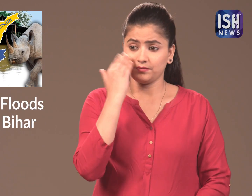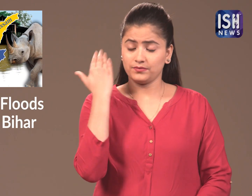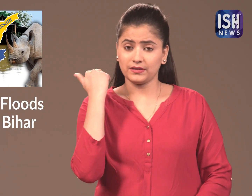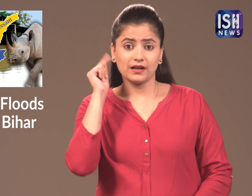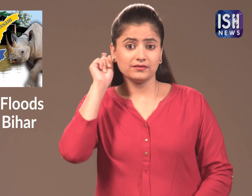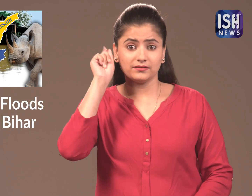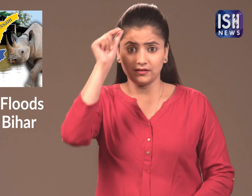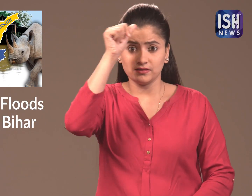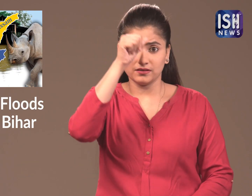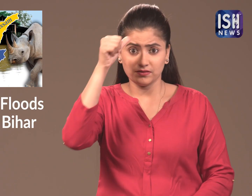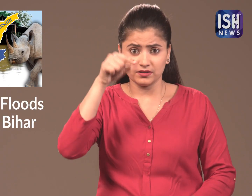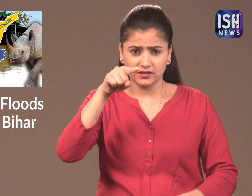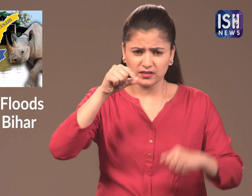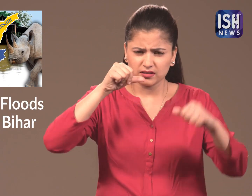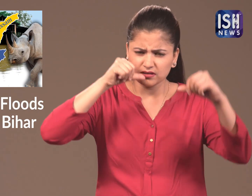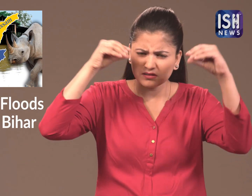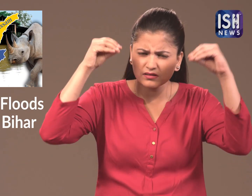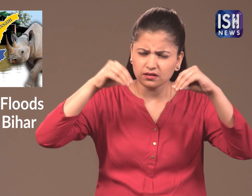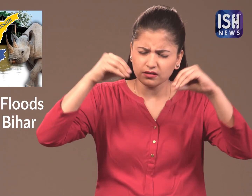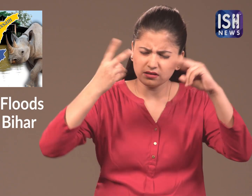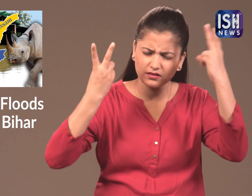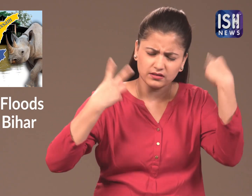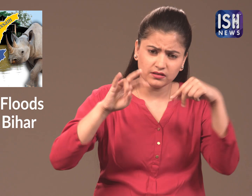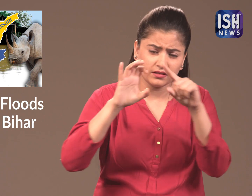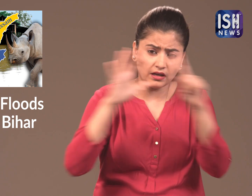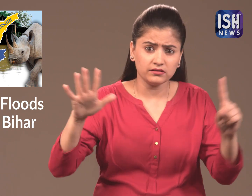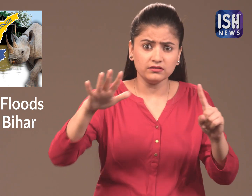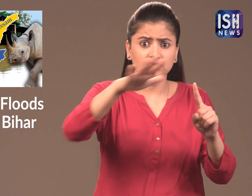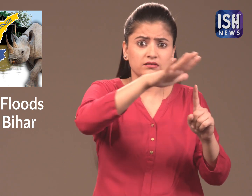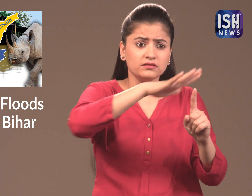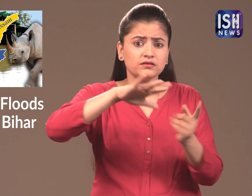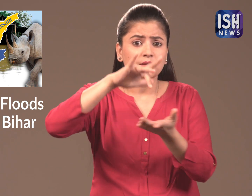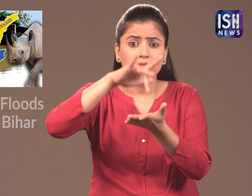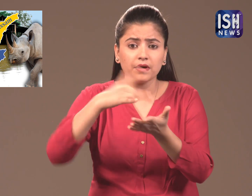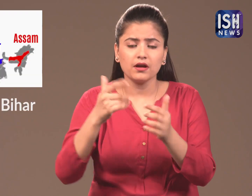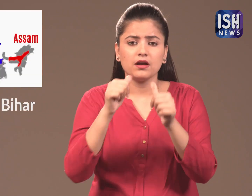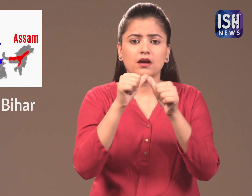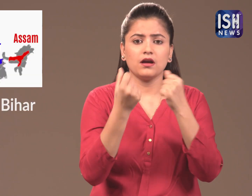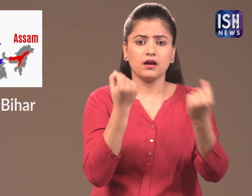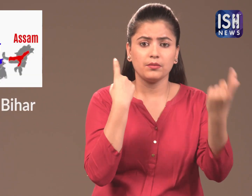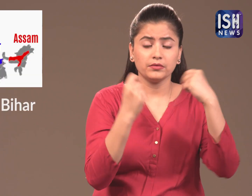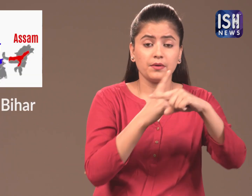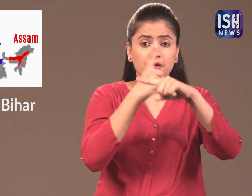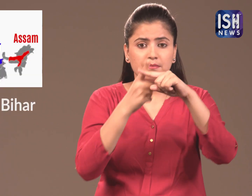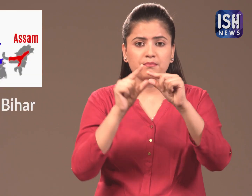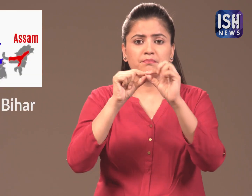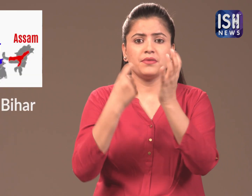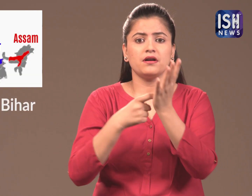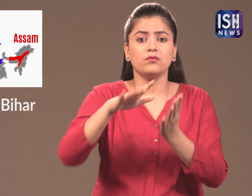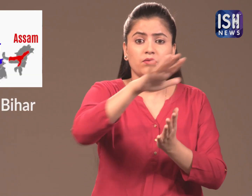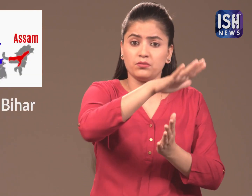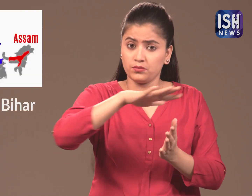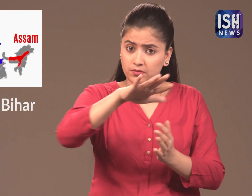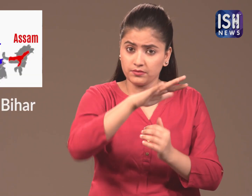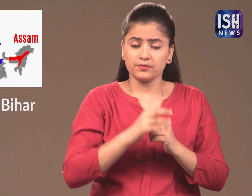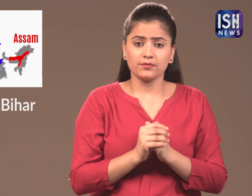This weekend it was raining very heavily in Assam and Bihar.